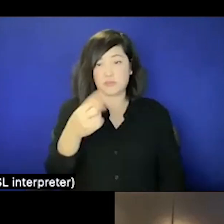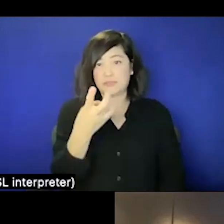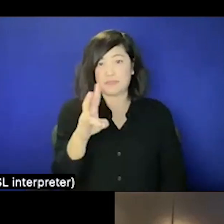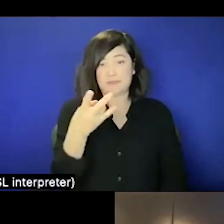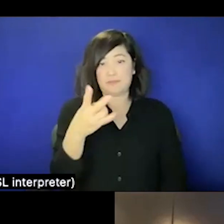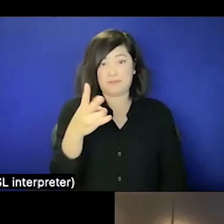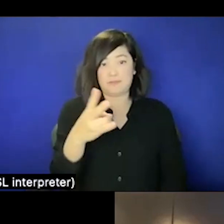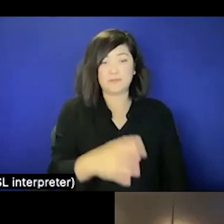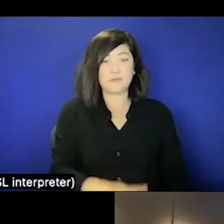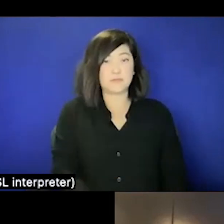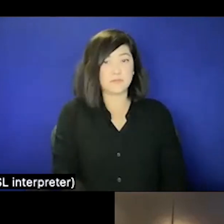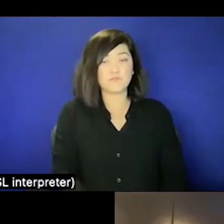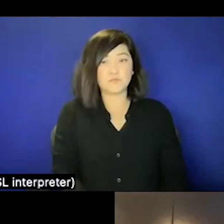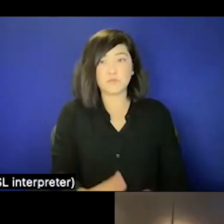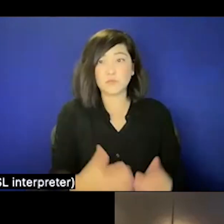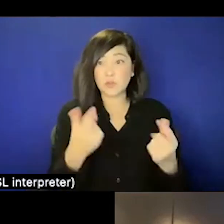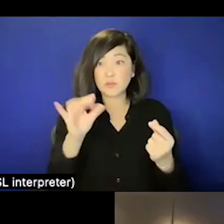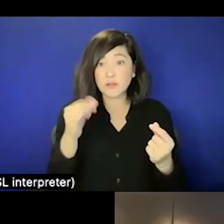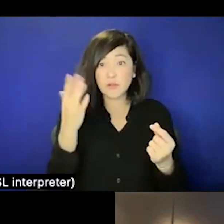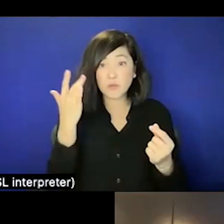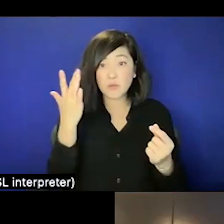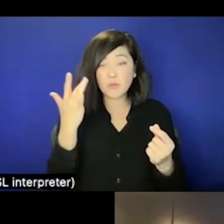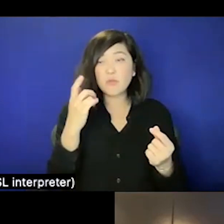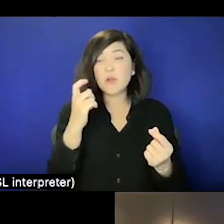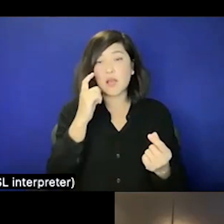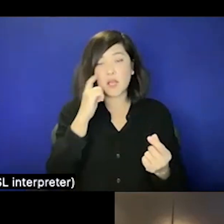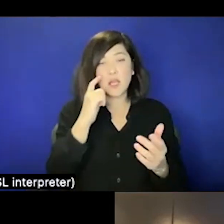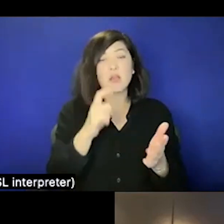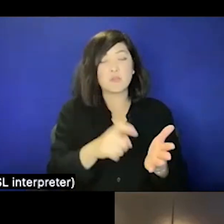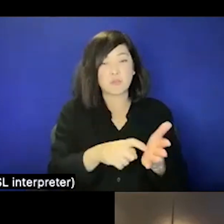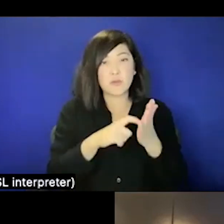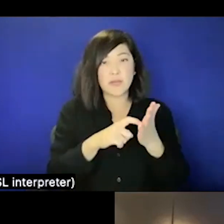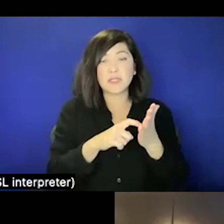We did that because we recognised we were a national organisation. We couldn't ask people to